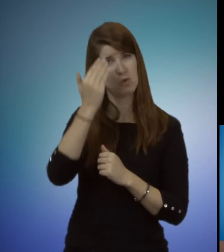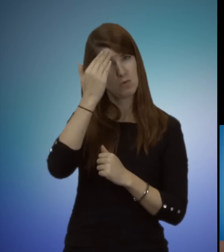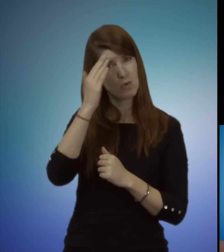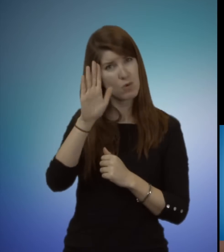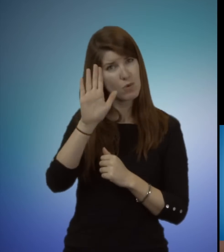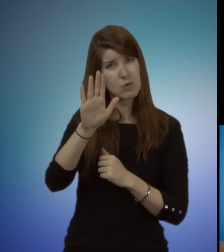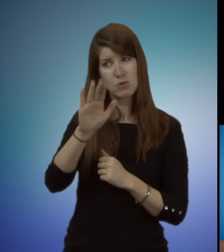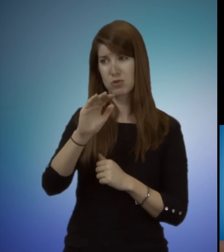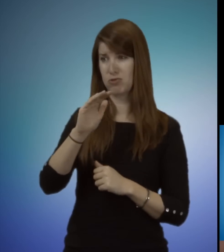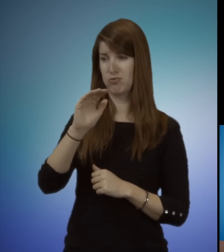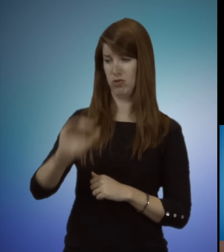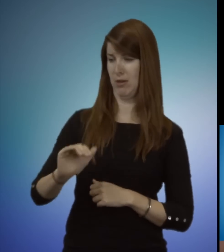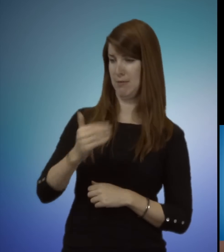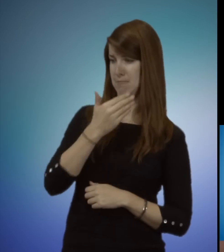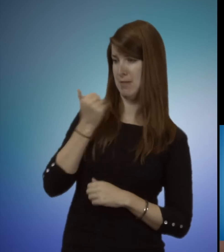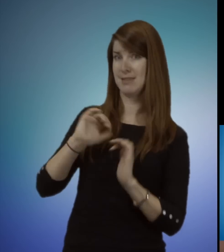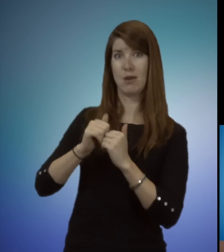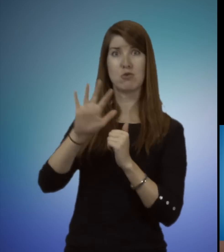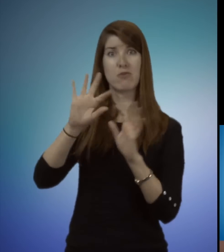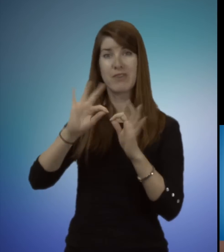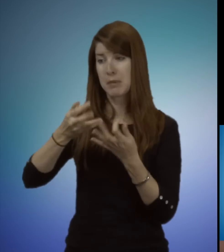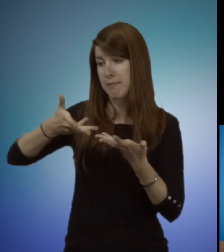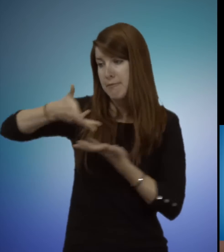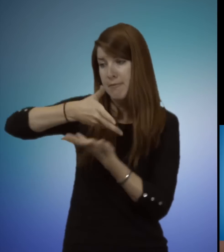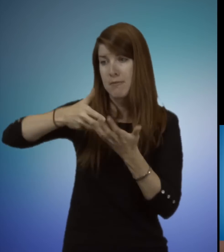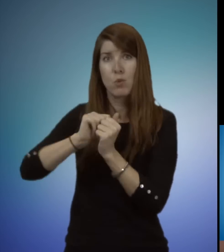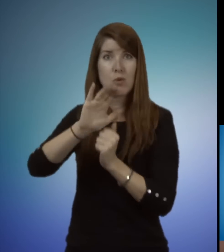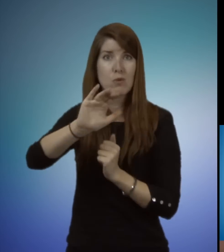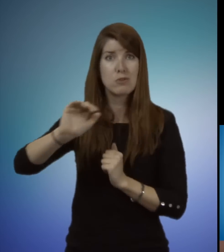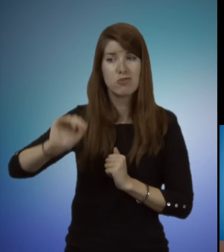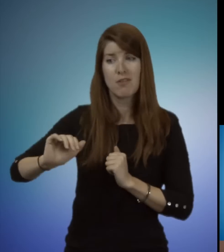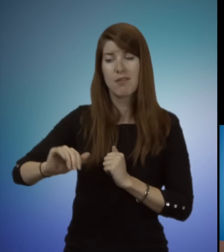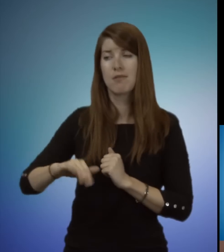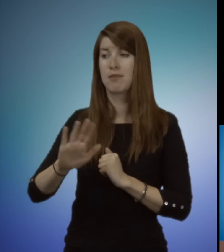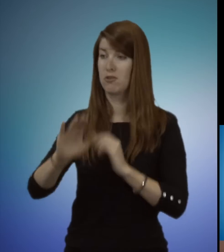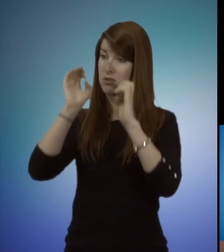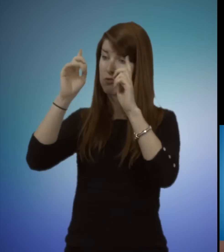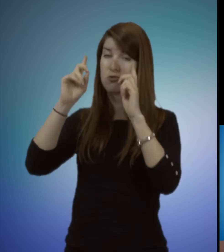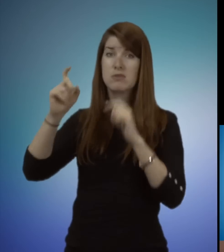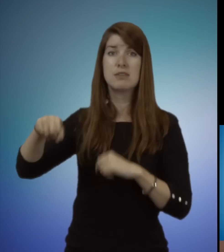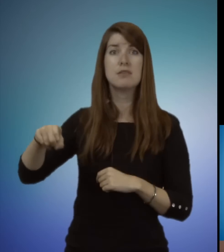You know how your family surrounds that child and what the educational needs are and,